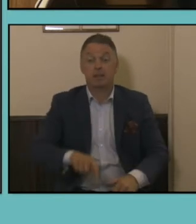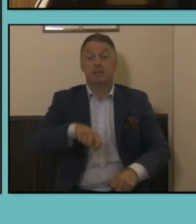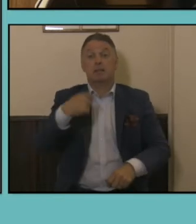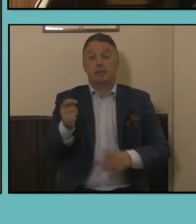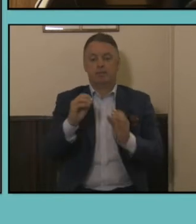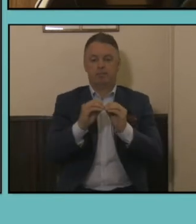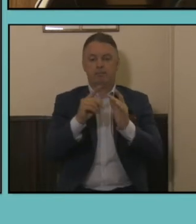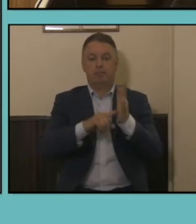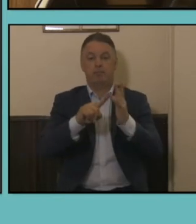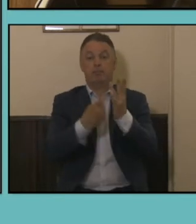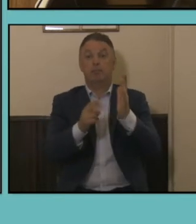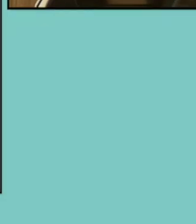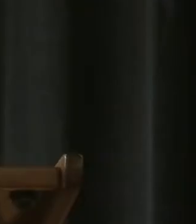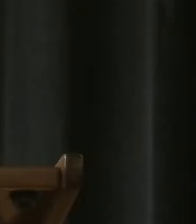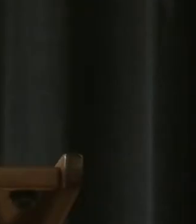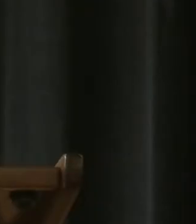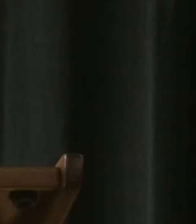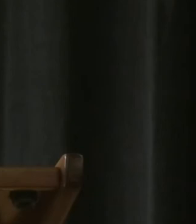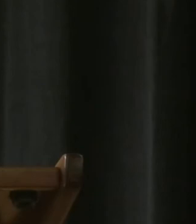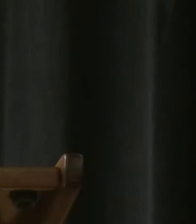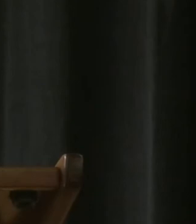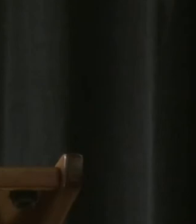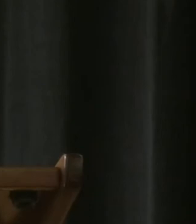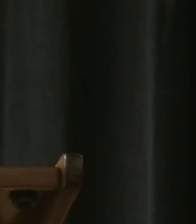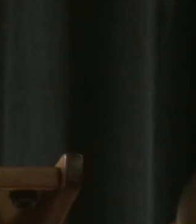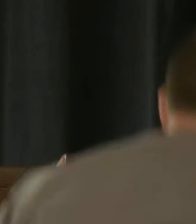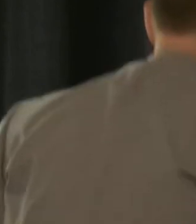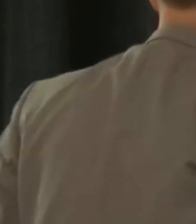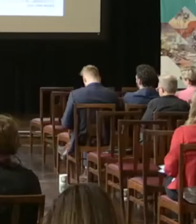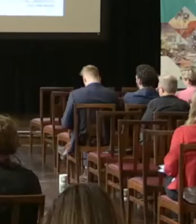with you some of the Census insights related to employment.